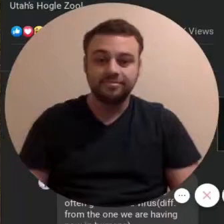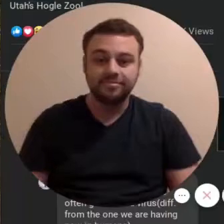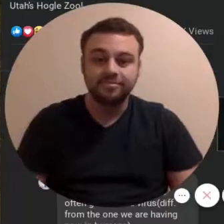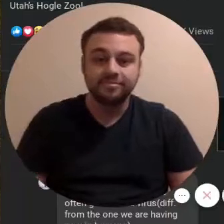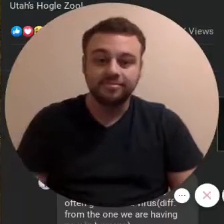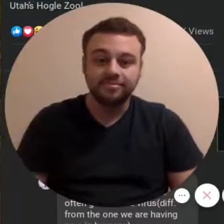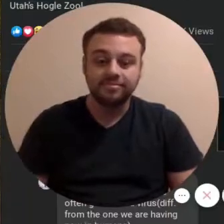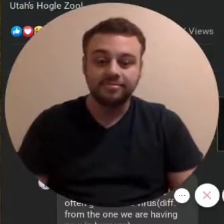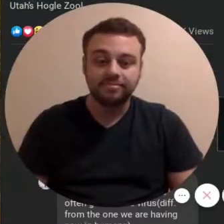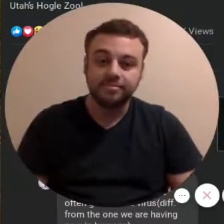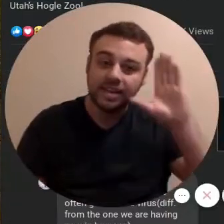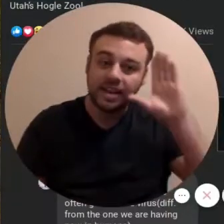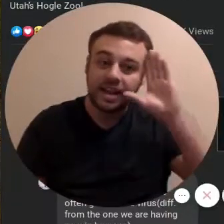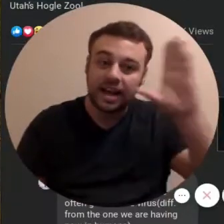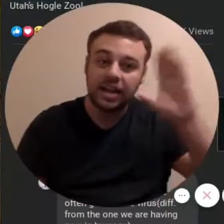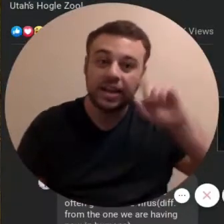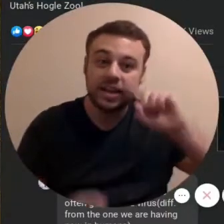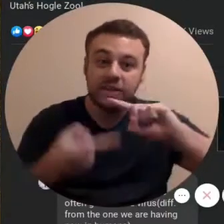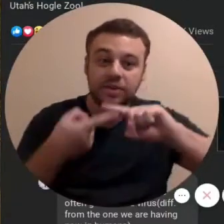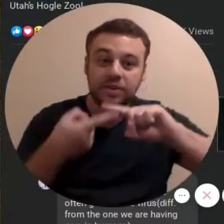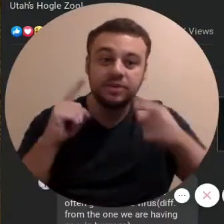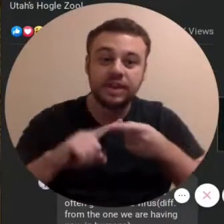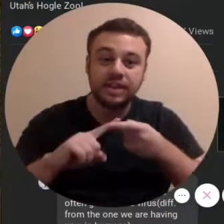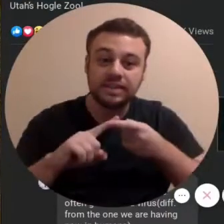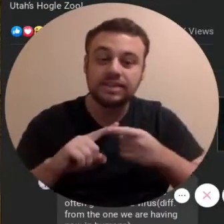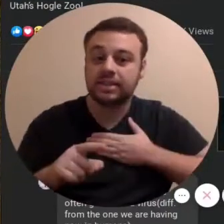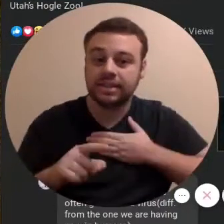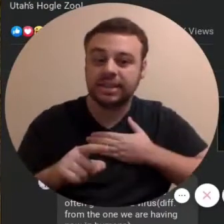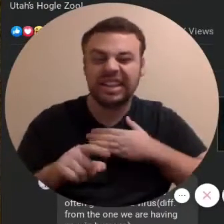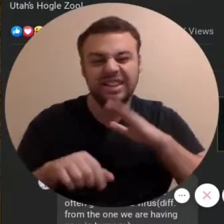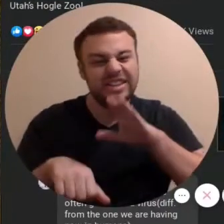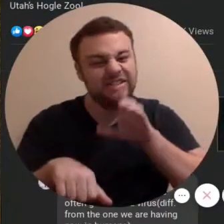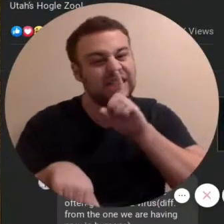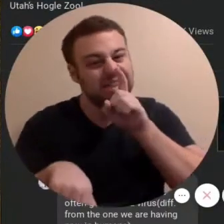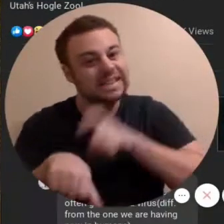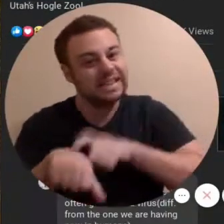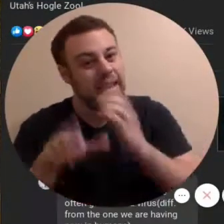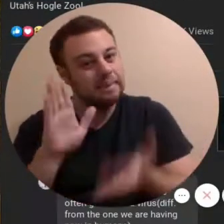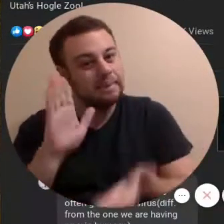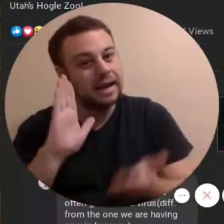Brad: Hey, it's that time again. Time for your daily Facebook Live coming to you